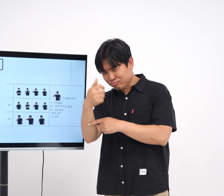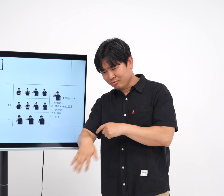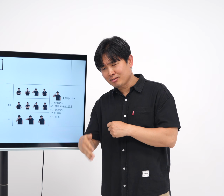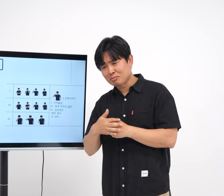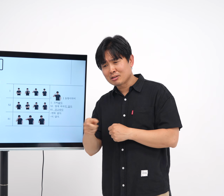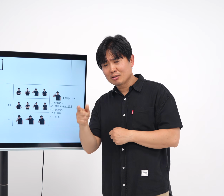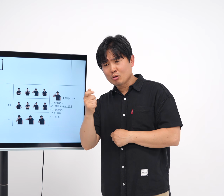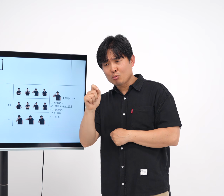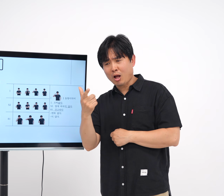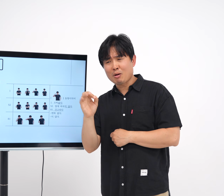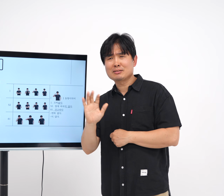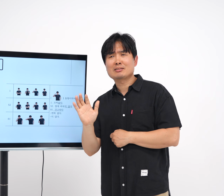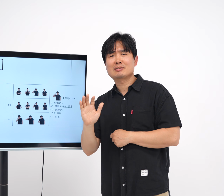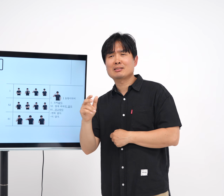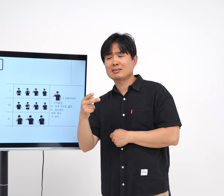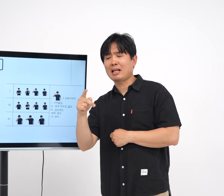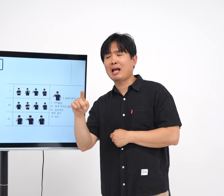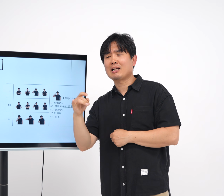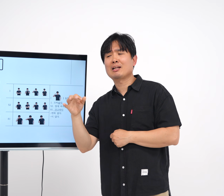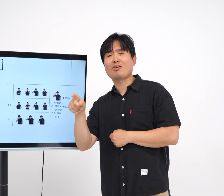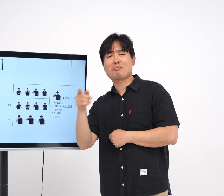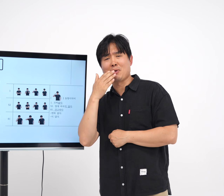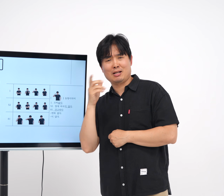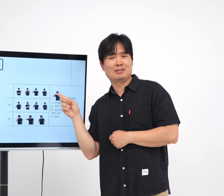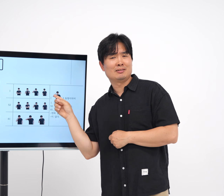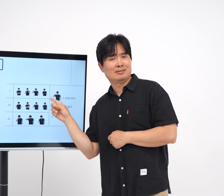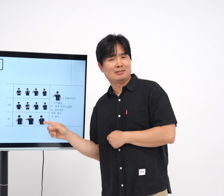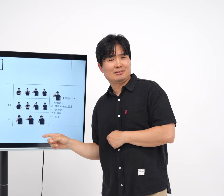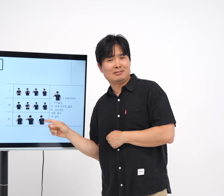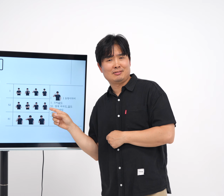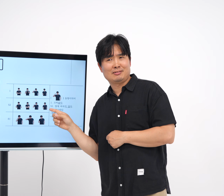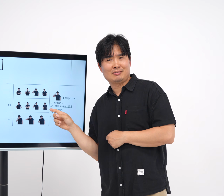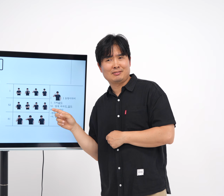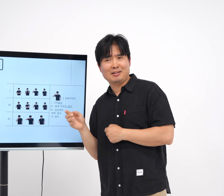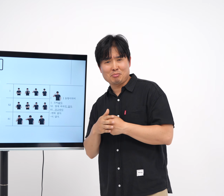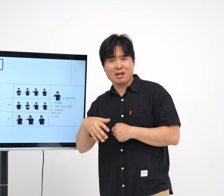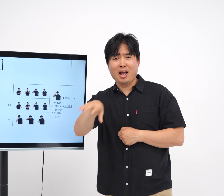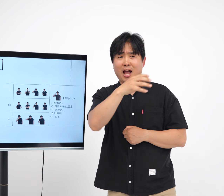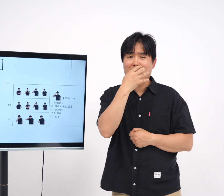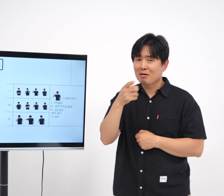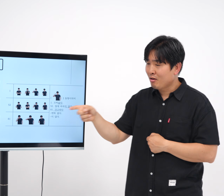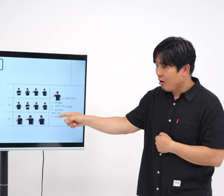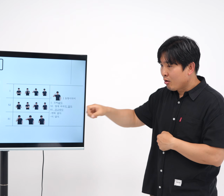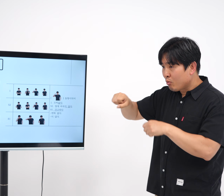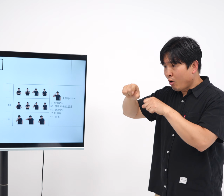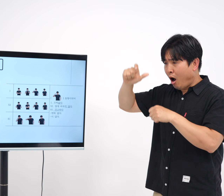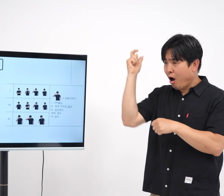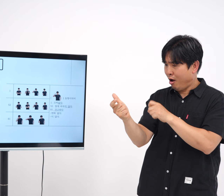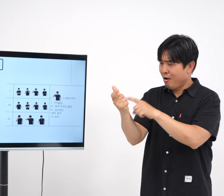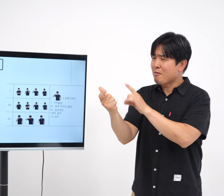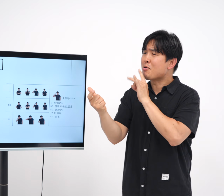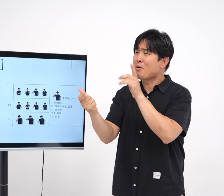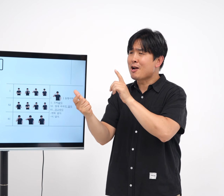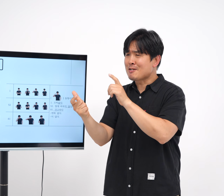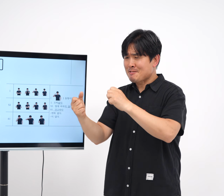they should be understood as polysemous words, not idioms. Hearing people only know the meaning of this sign word, “strong” or